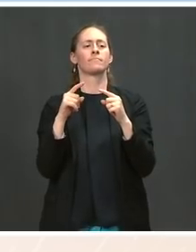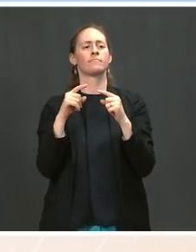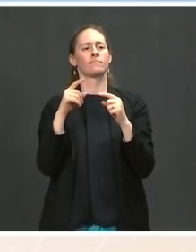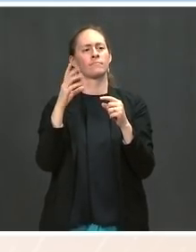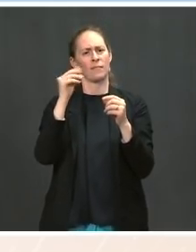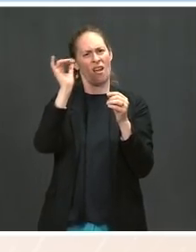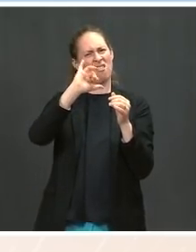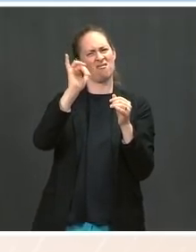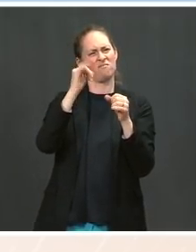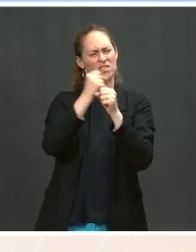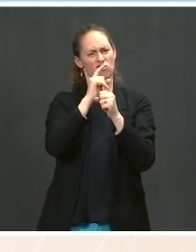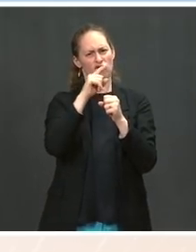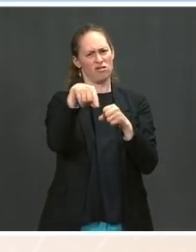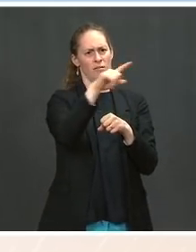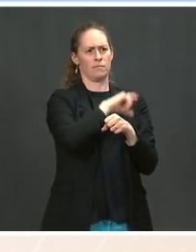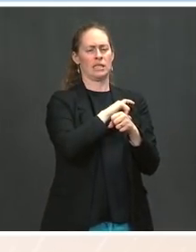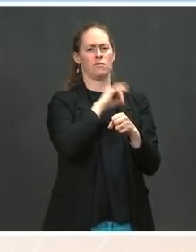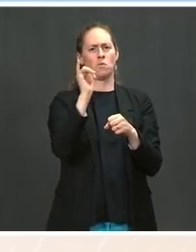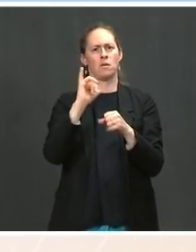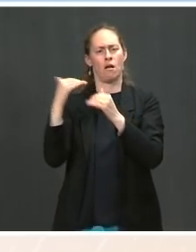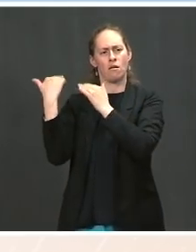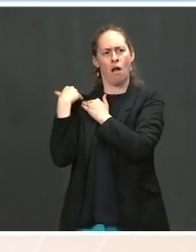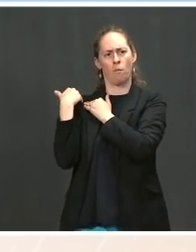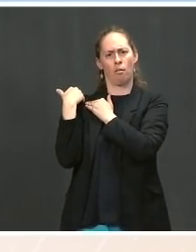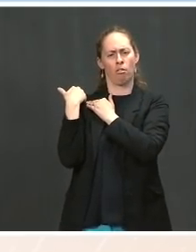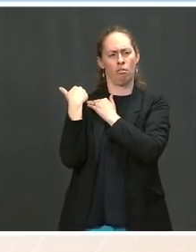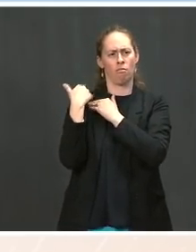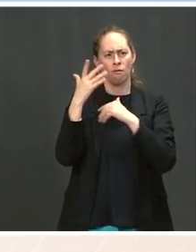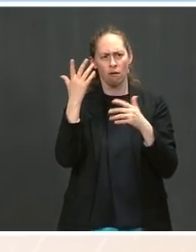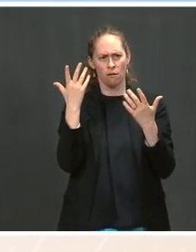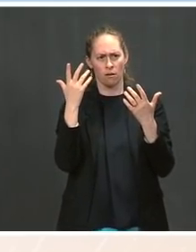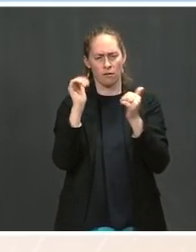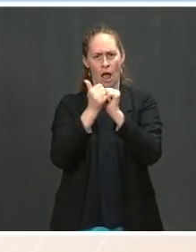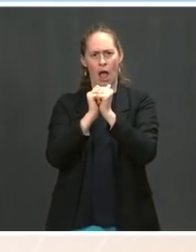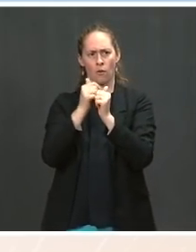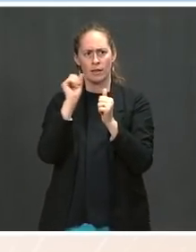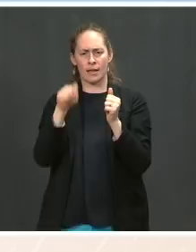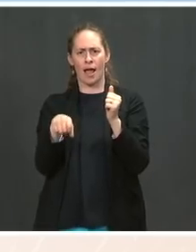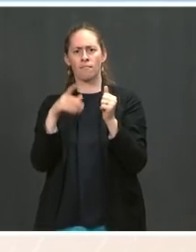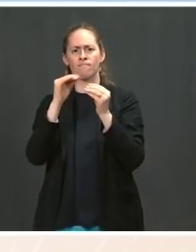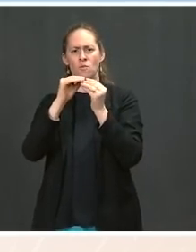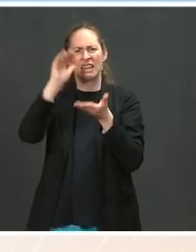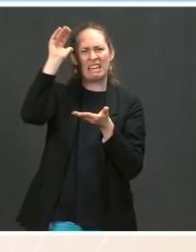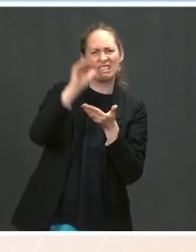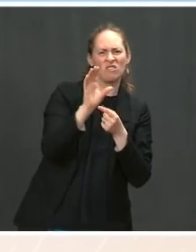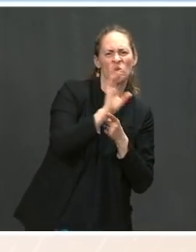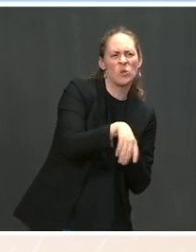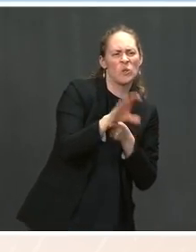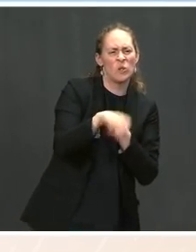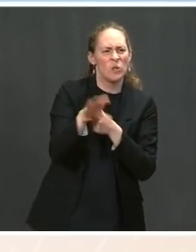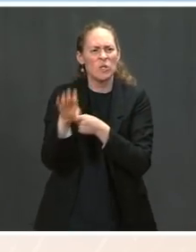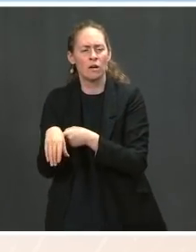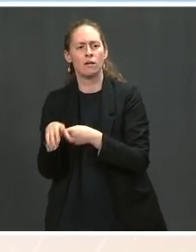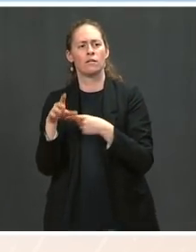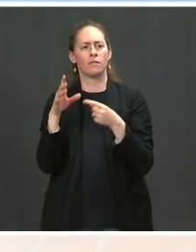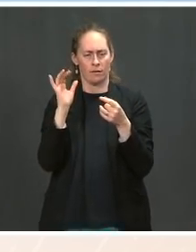and the enforcement of consent decrees. Now, that's just a funding component. Right? There are also reforms that the President